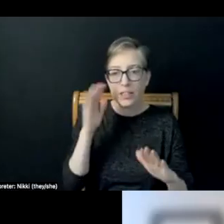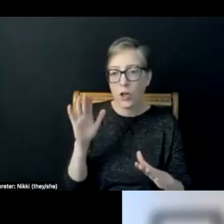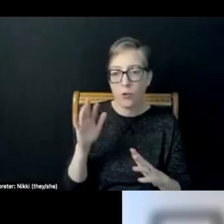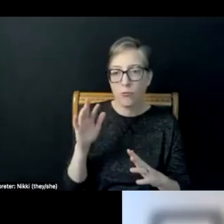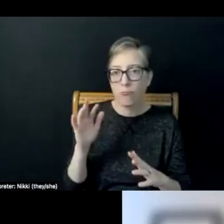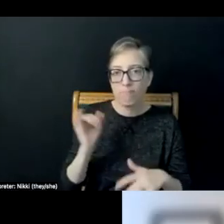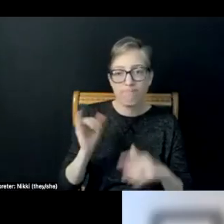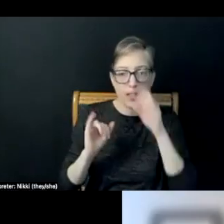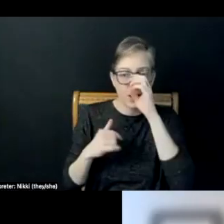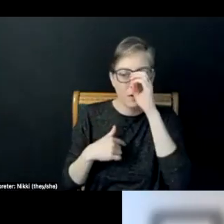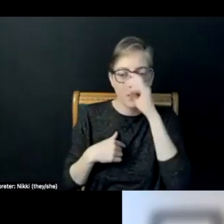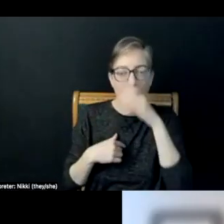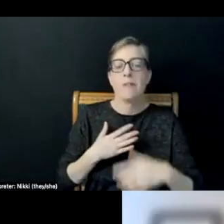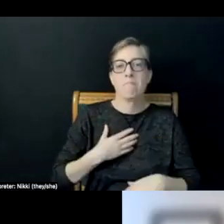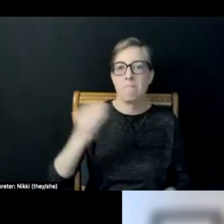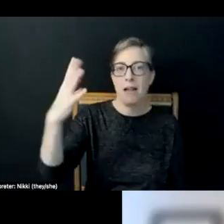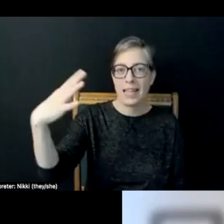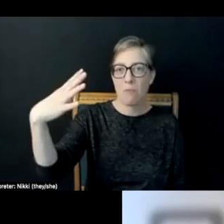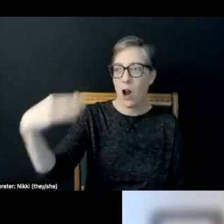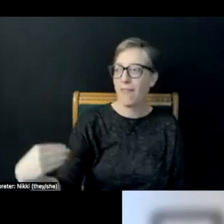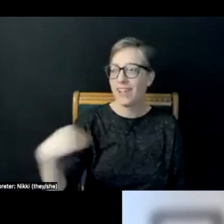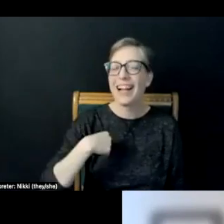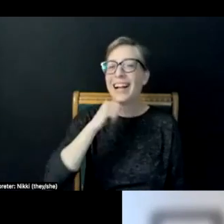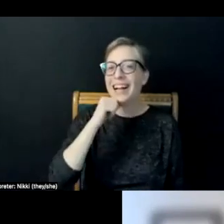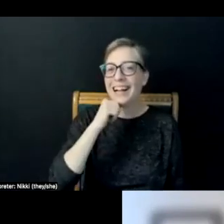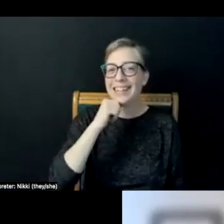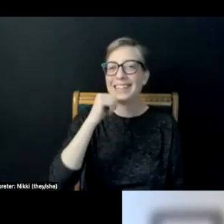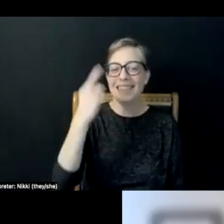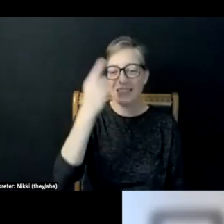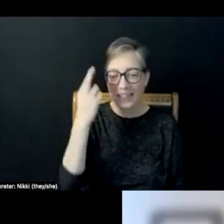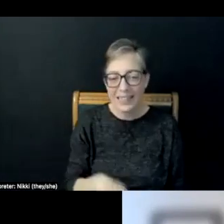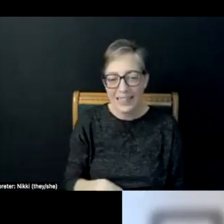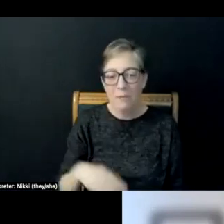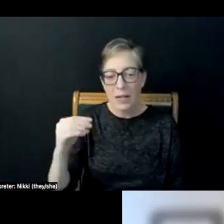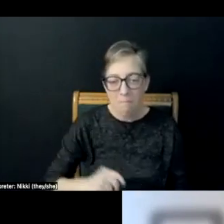Sorry. I don't either. One thing I'll add is that that is something we could do.